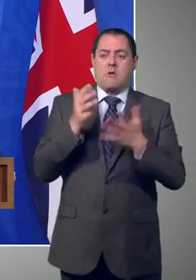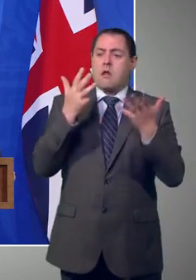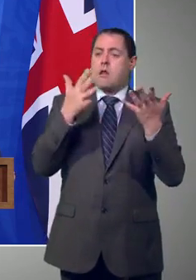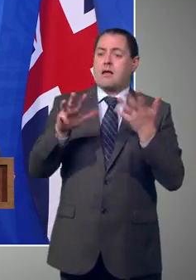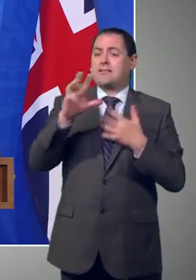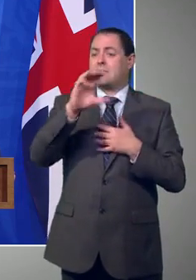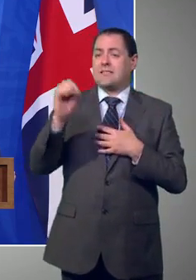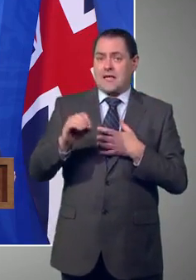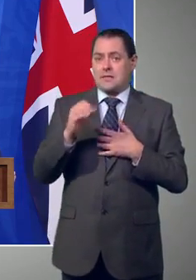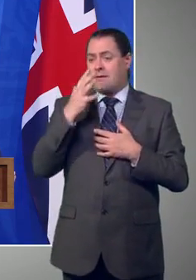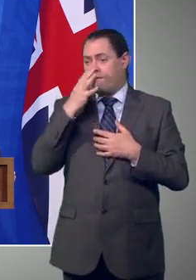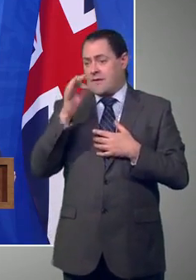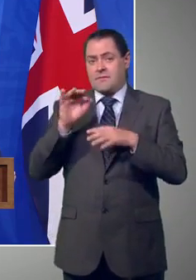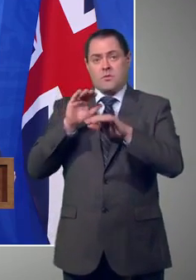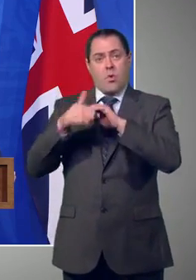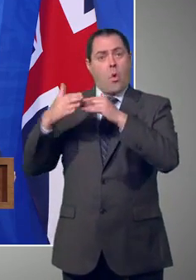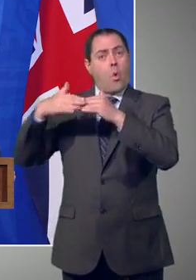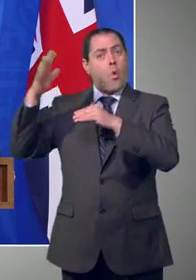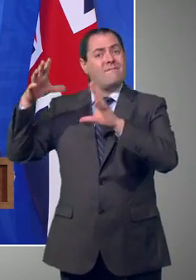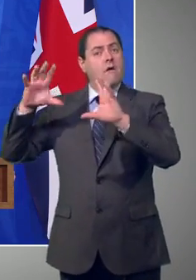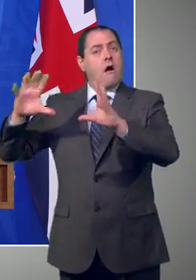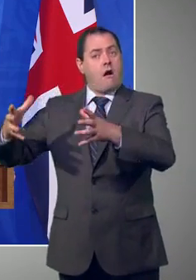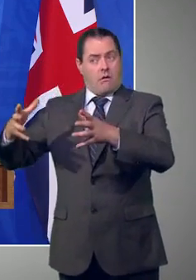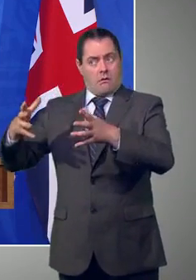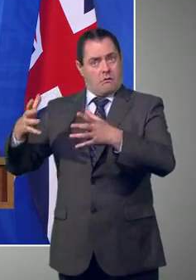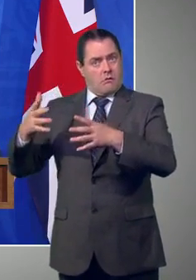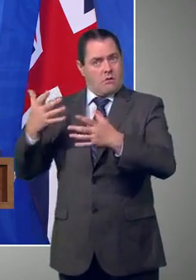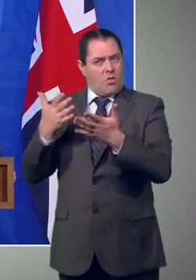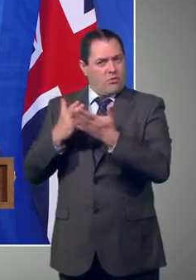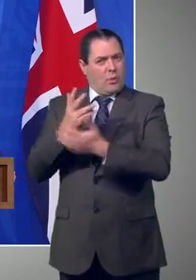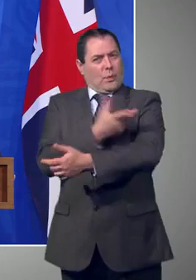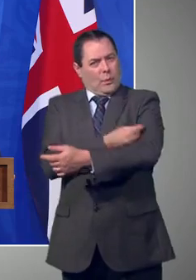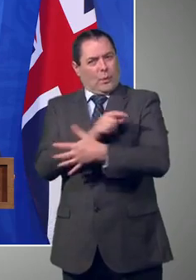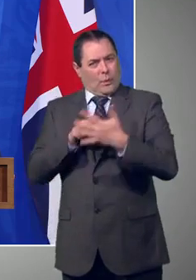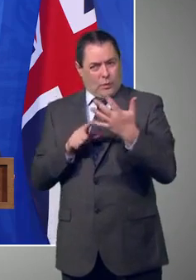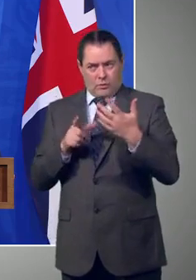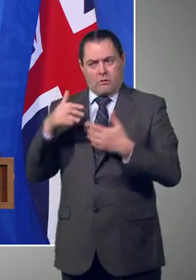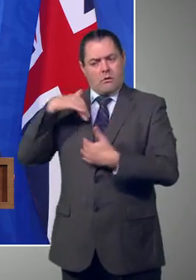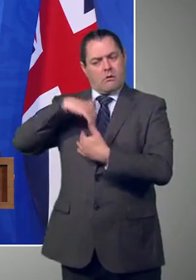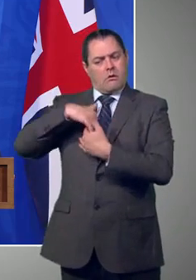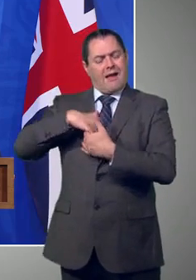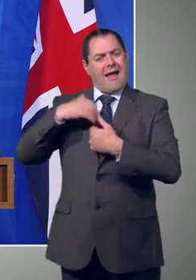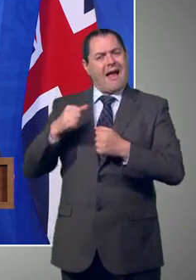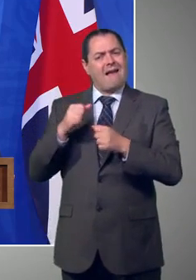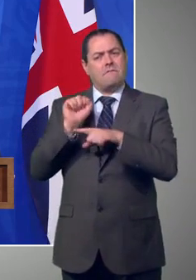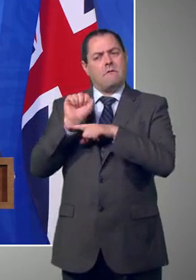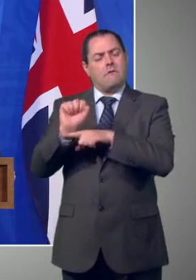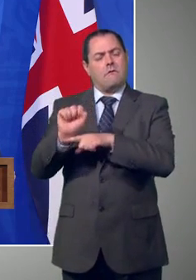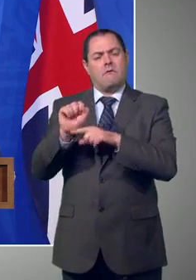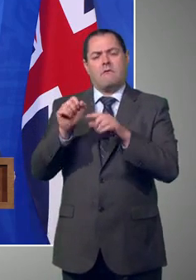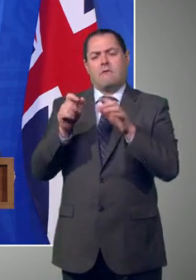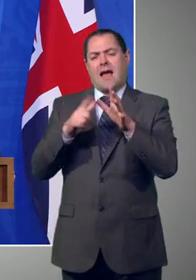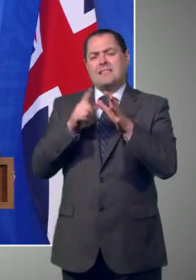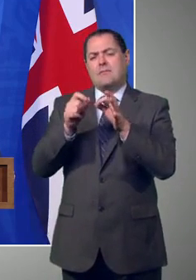and above and this means that. Vast majority of those most